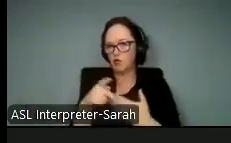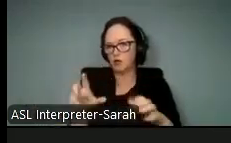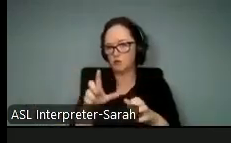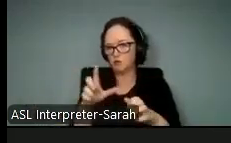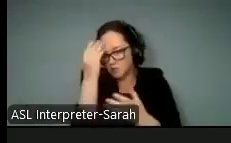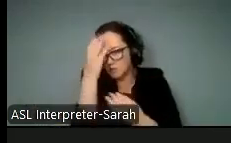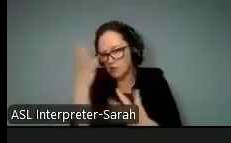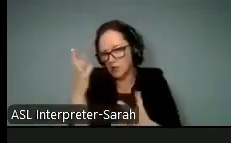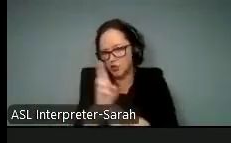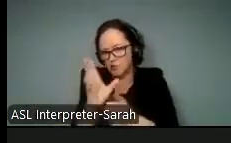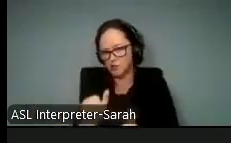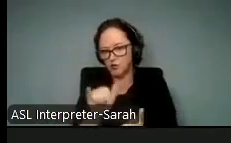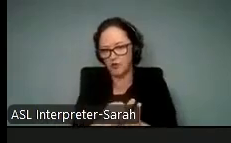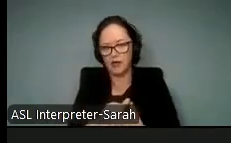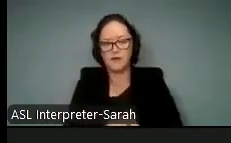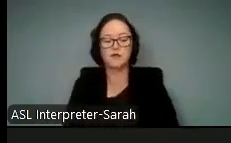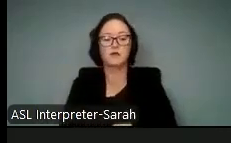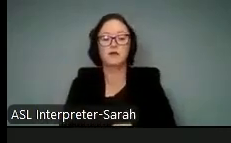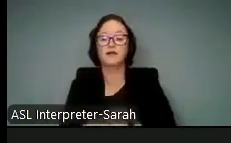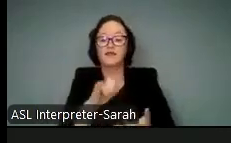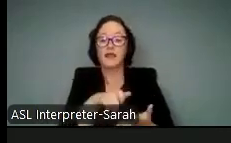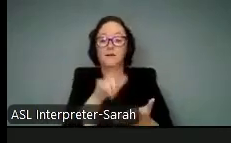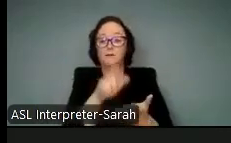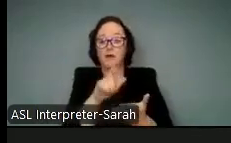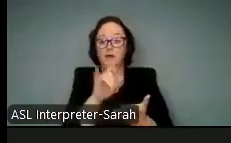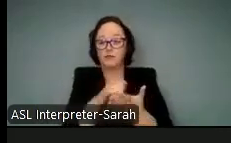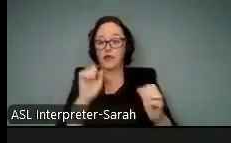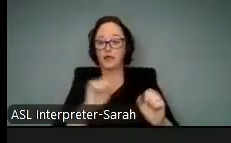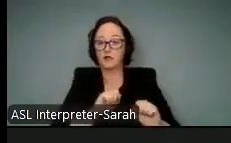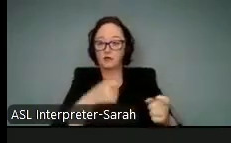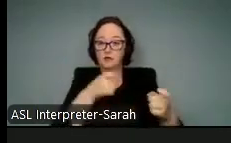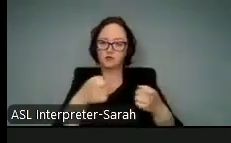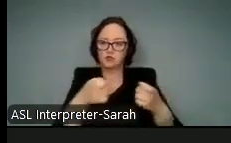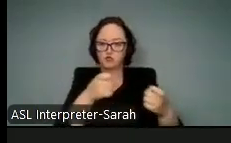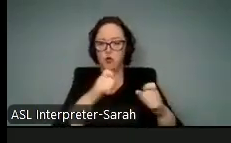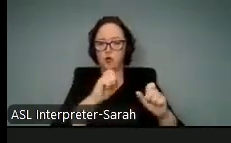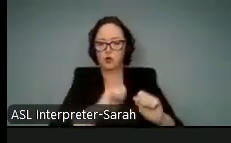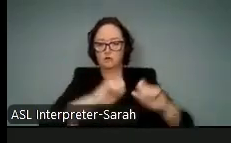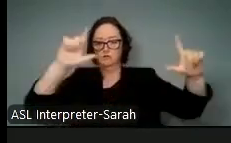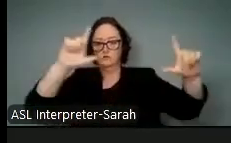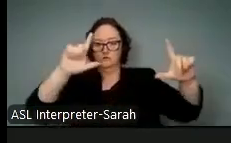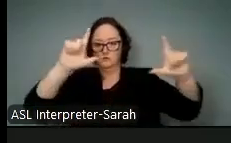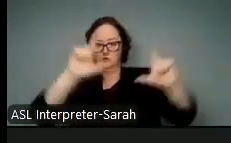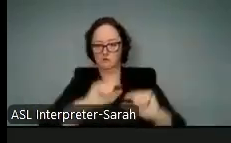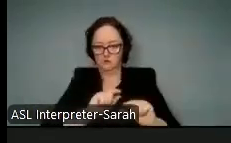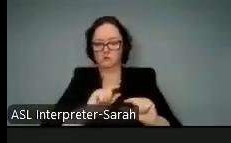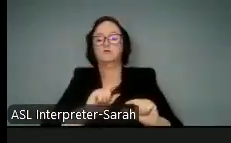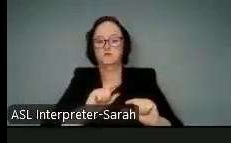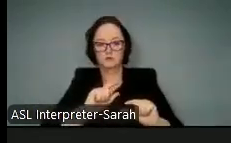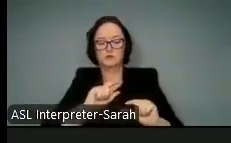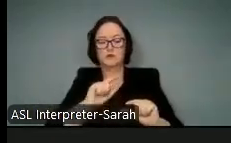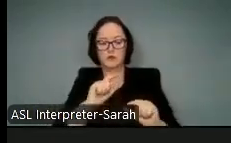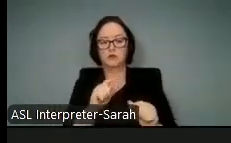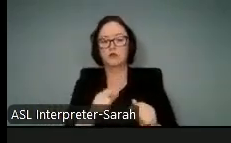we go on that button that's controlling the expand and collapse, and we're going to go ahead and put an ARIA expanded attribute in there, we're going to control it with JavaScript